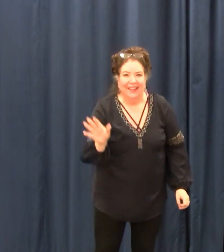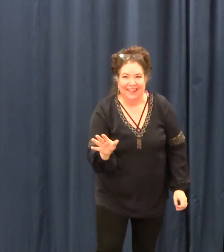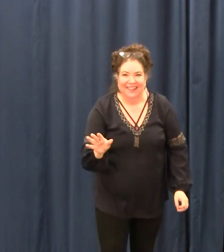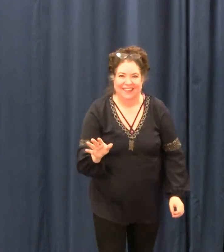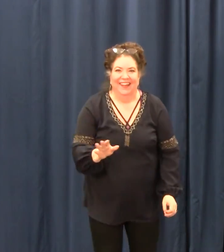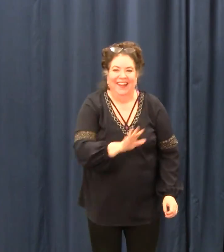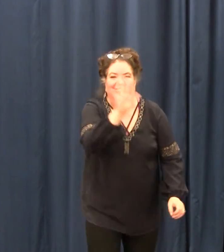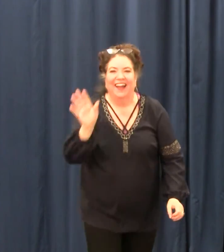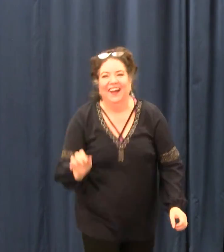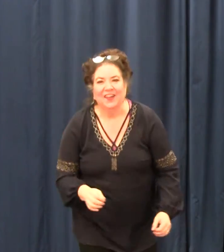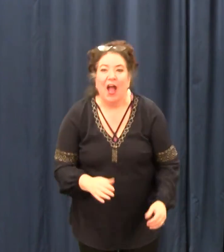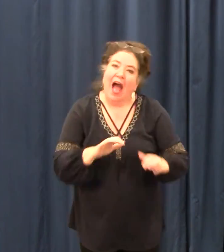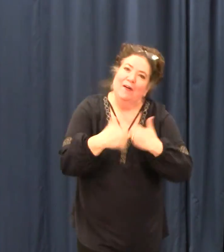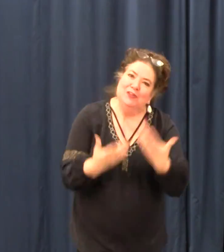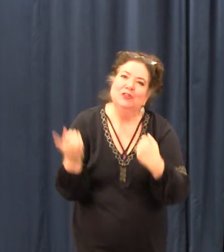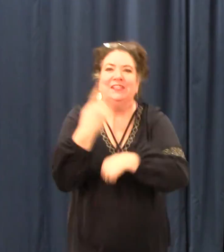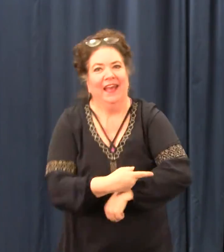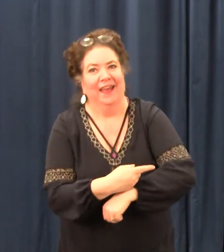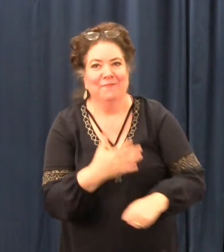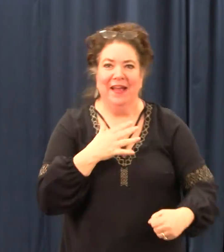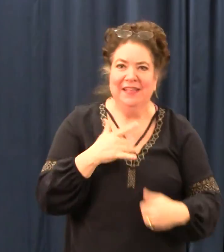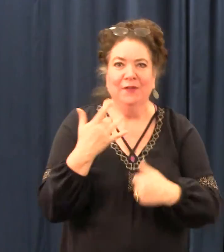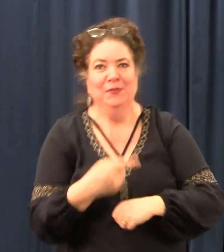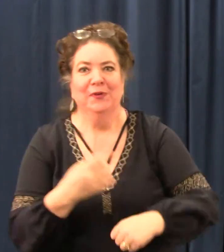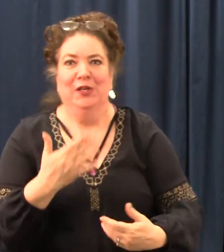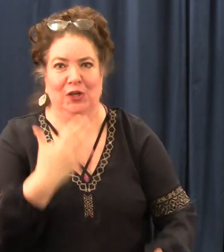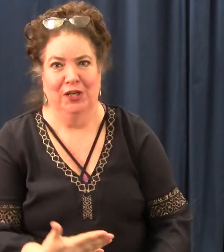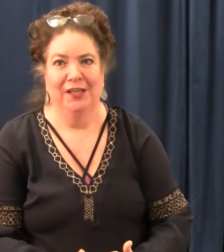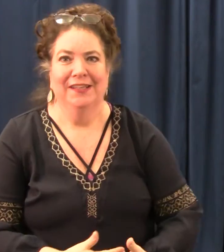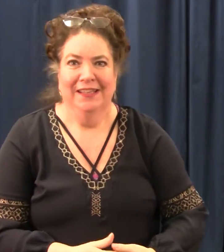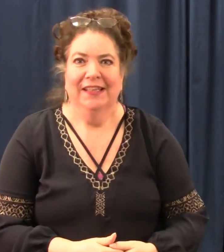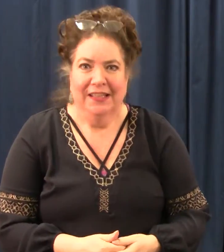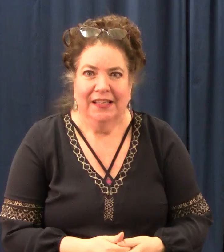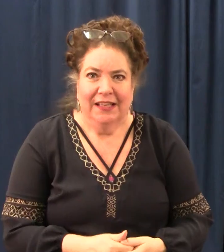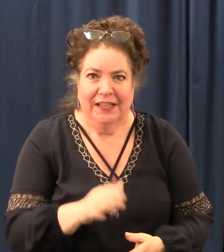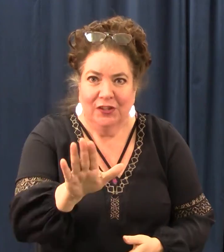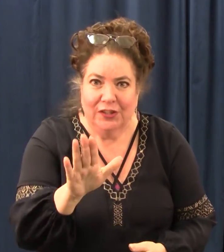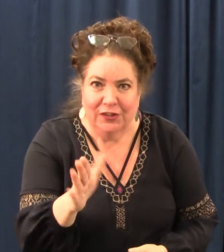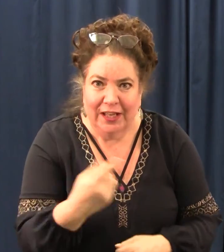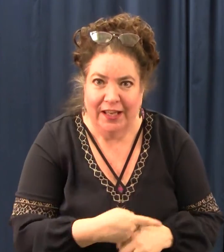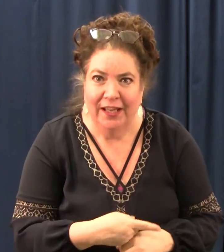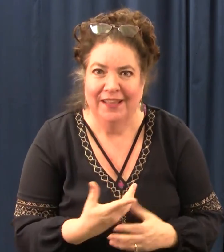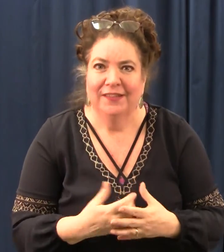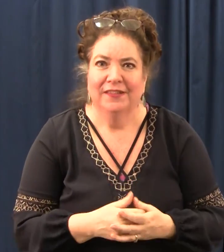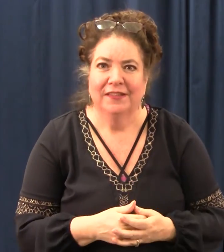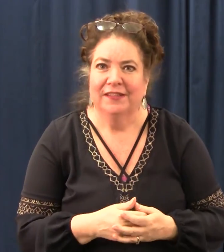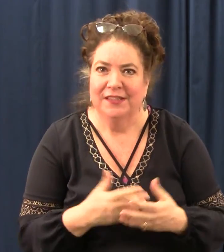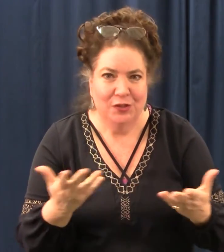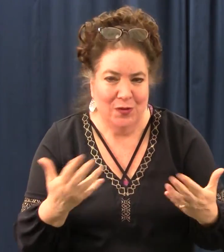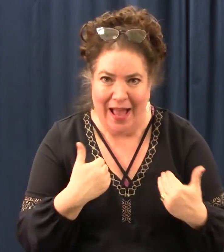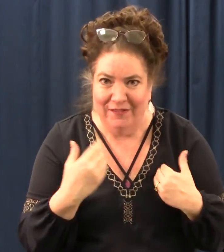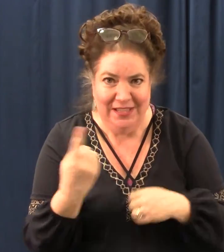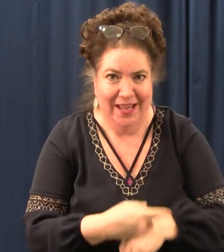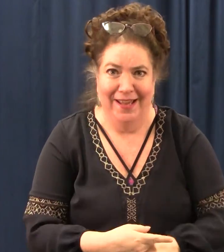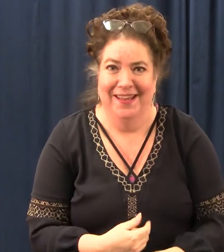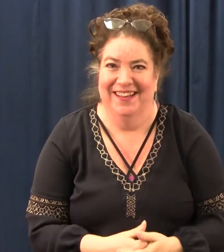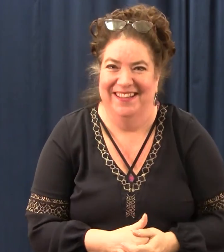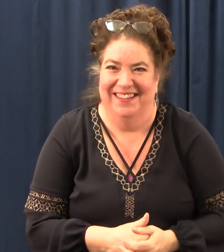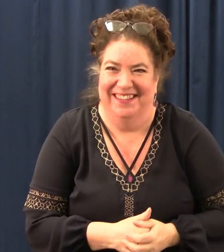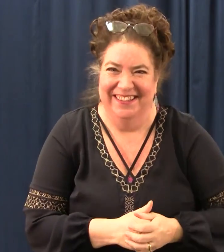Hi, Hi! How was your day?... My day was pretty good... your day.. did you have a day? (Heather)